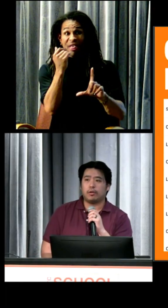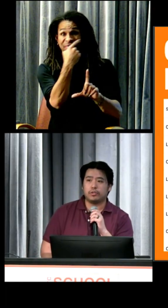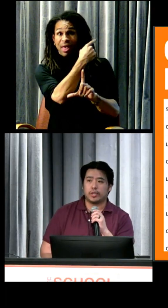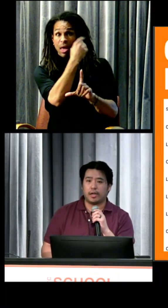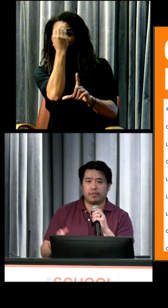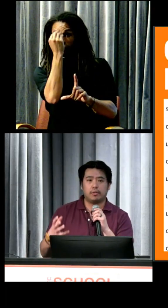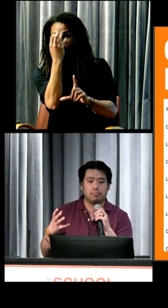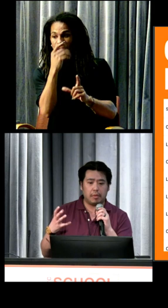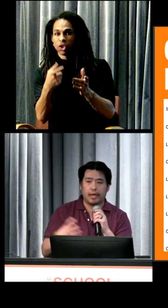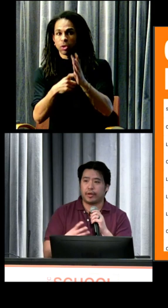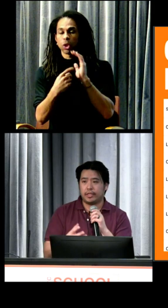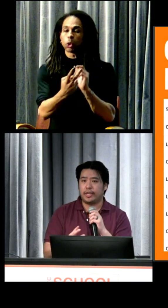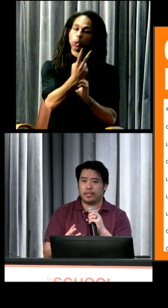create meaningful information.